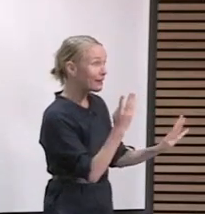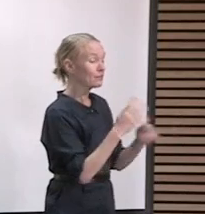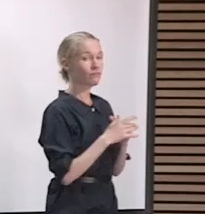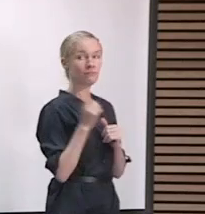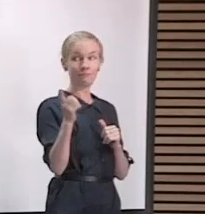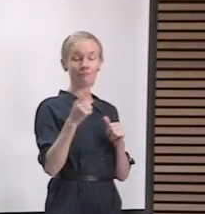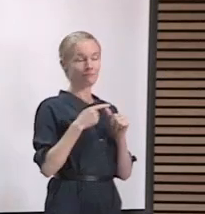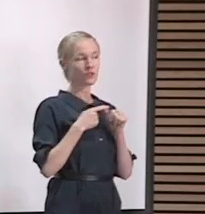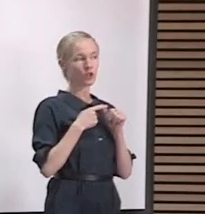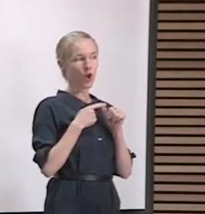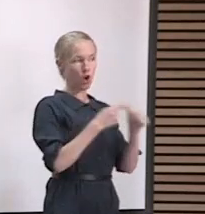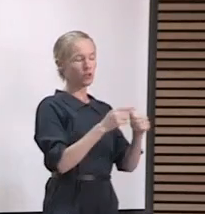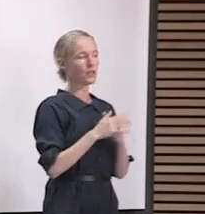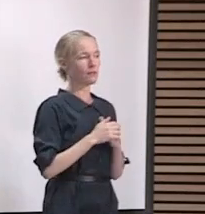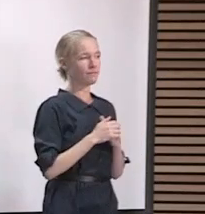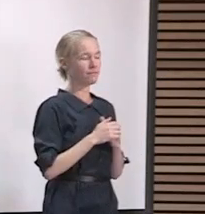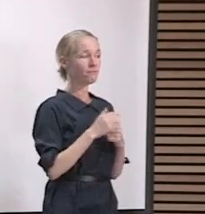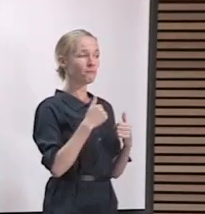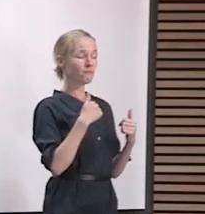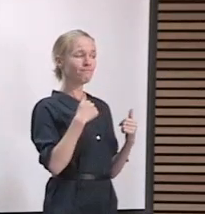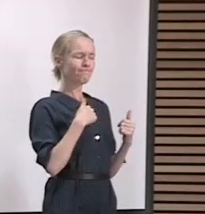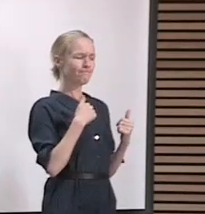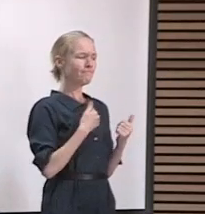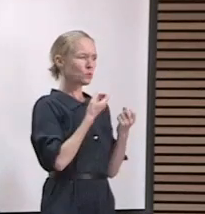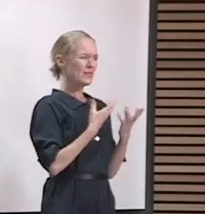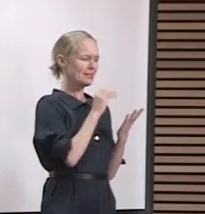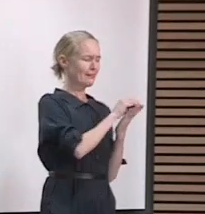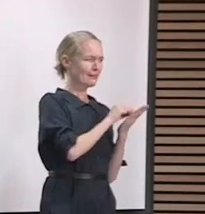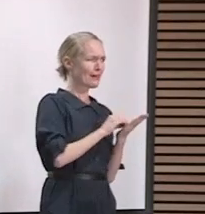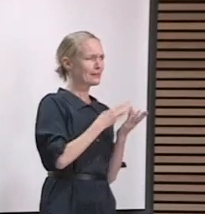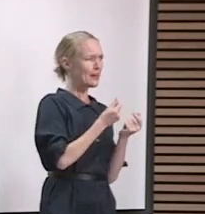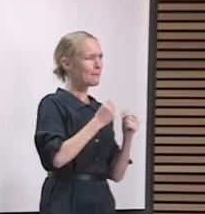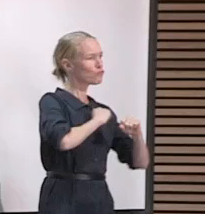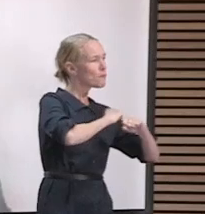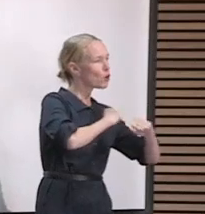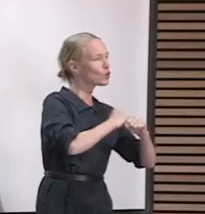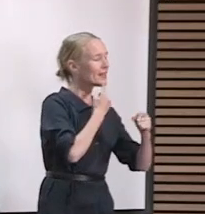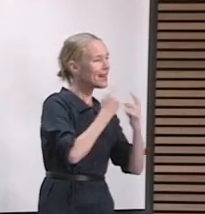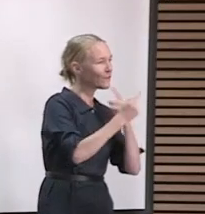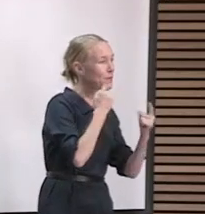boards have been putting some communications out, and we've just been talking about what we can do at a national level.